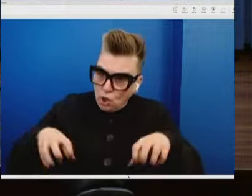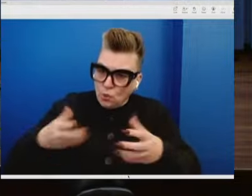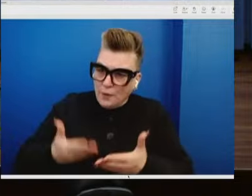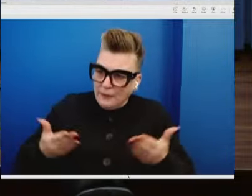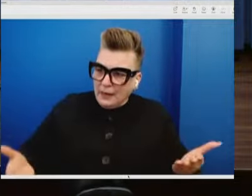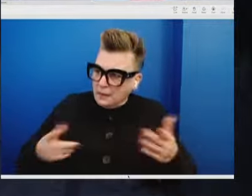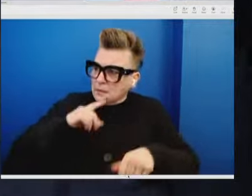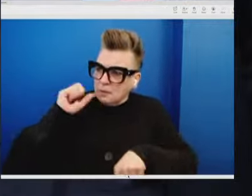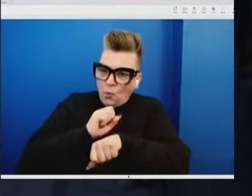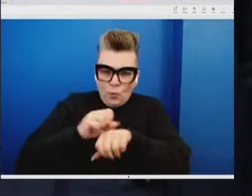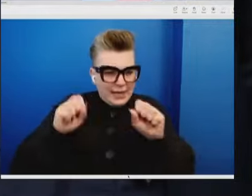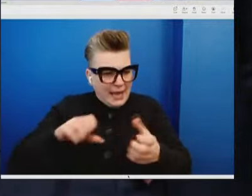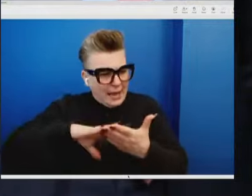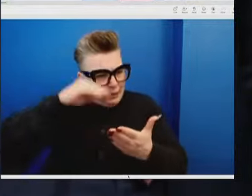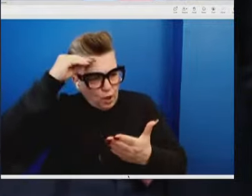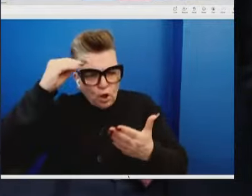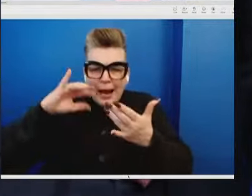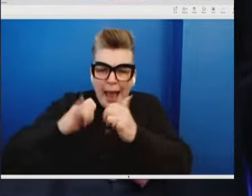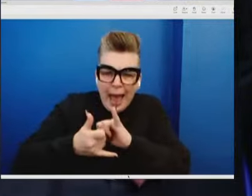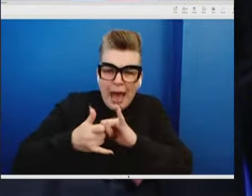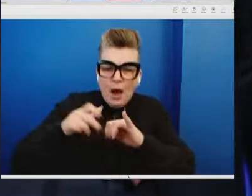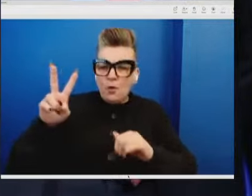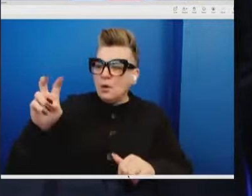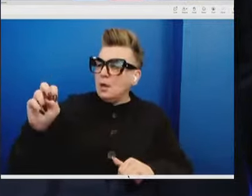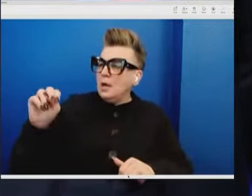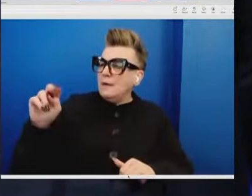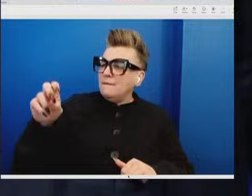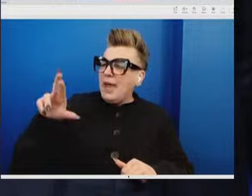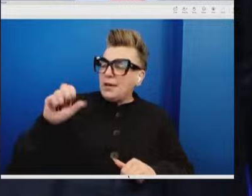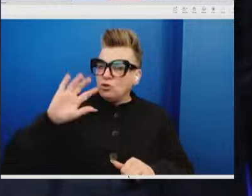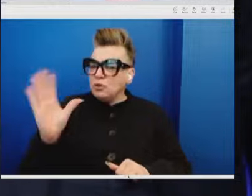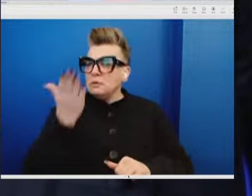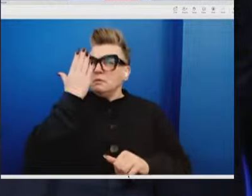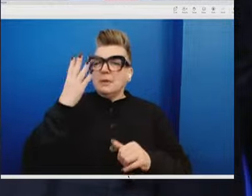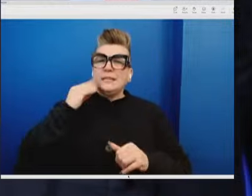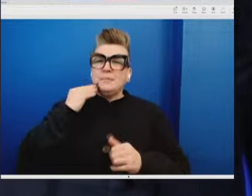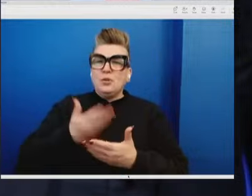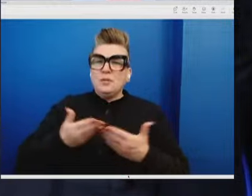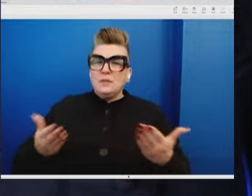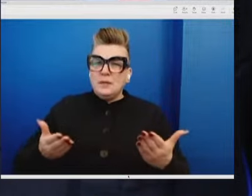facing. And I think we learned a lot through Amy's hard work with her team. So we have an